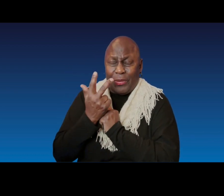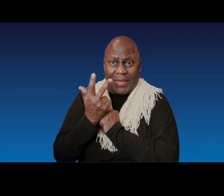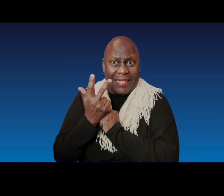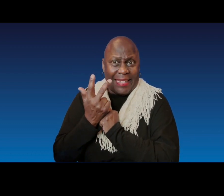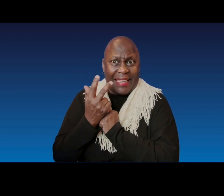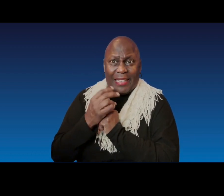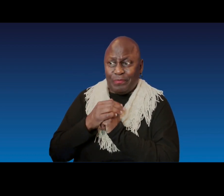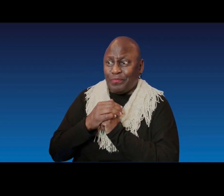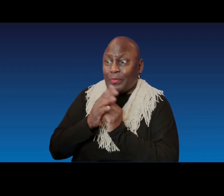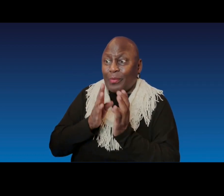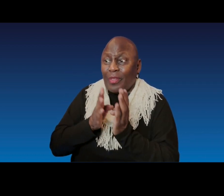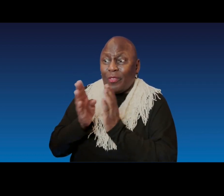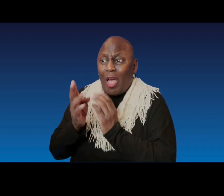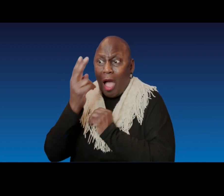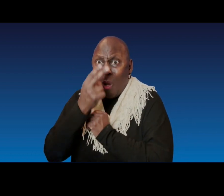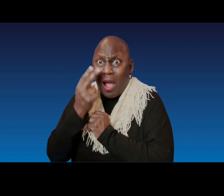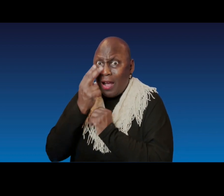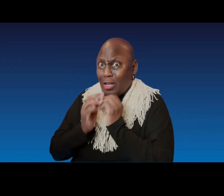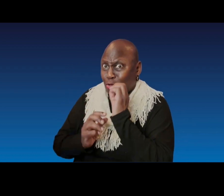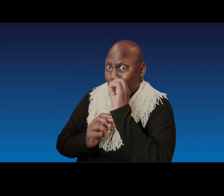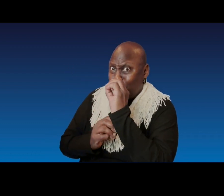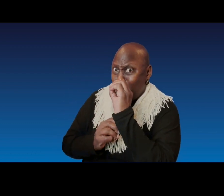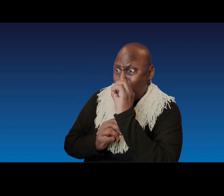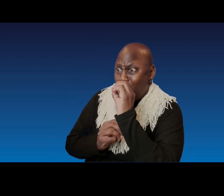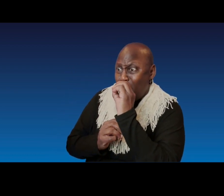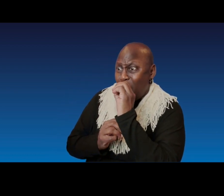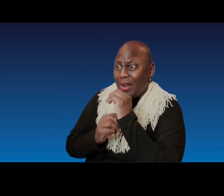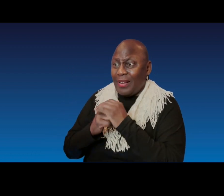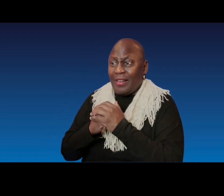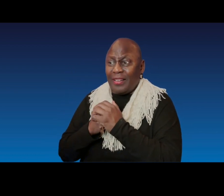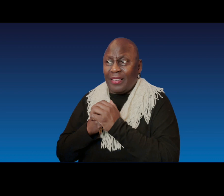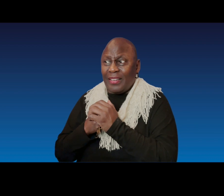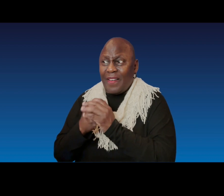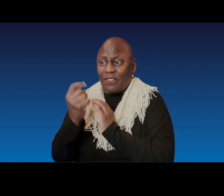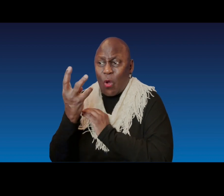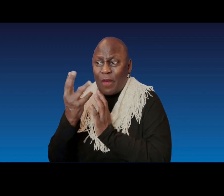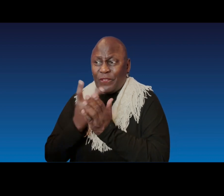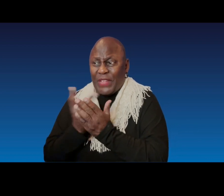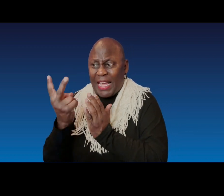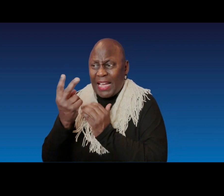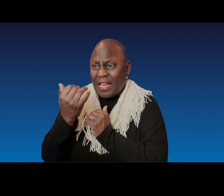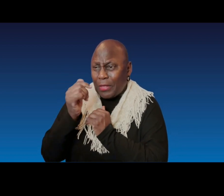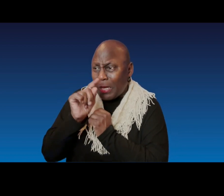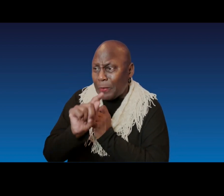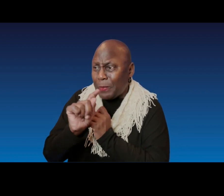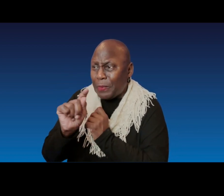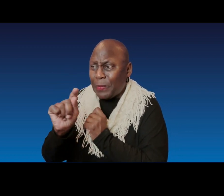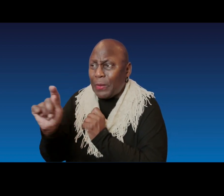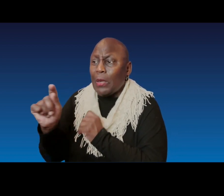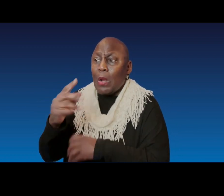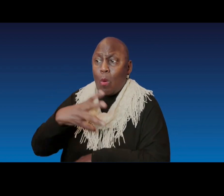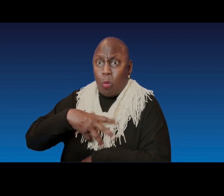For the Hawaiian group, none passed, while four failed.